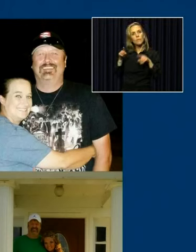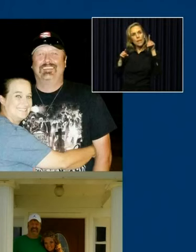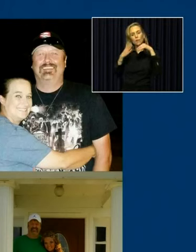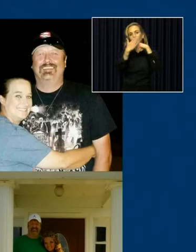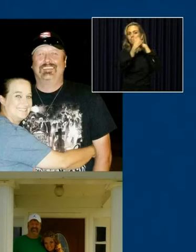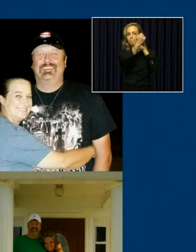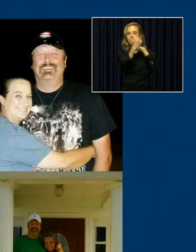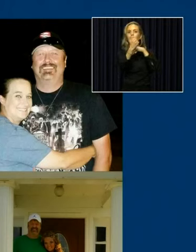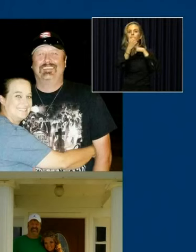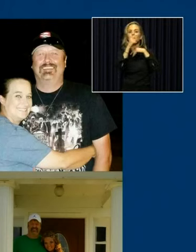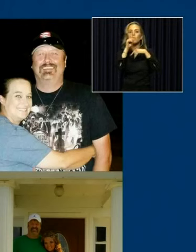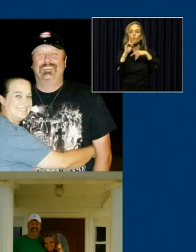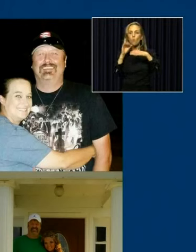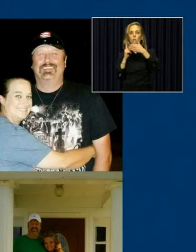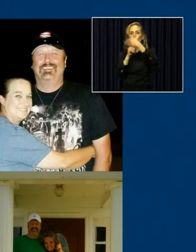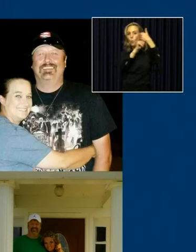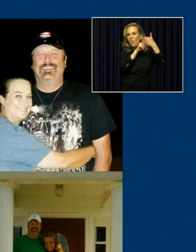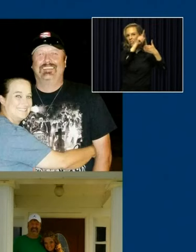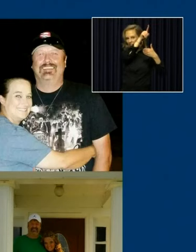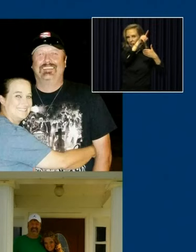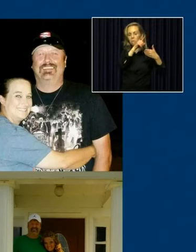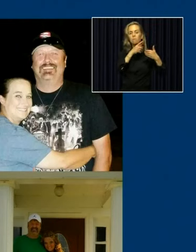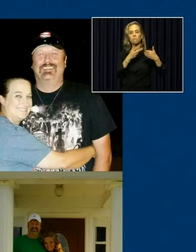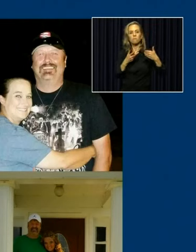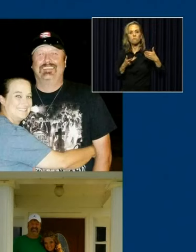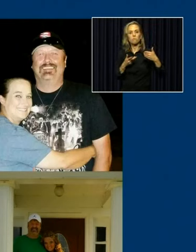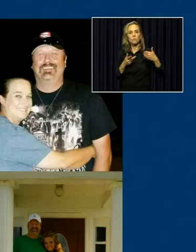QUESTIONS.